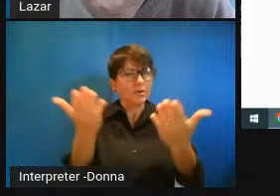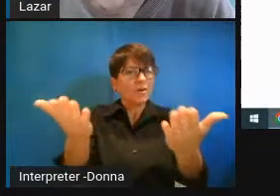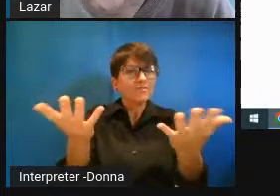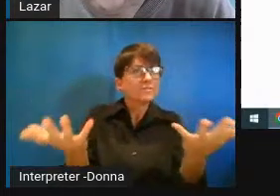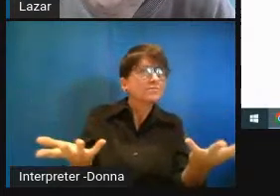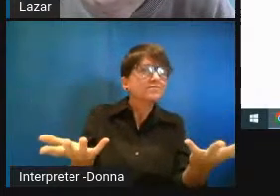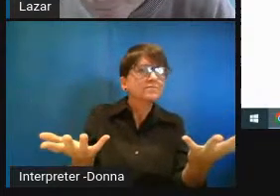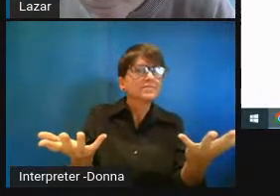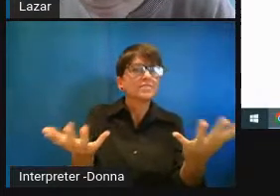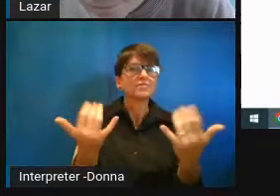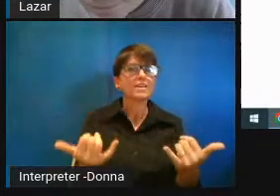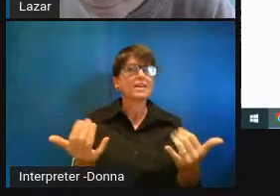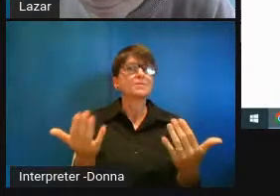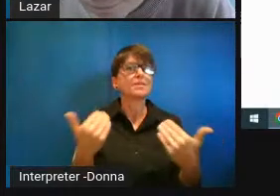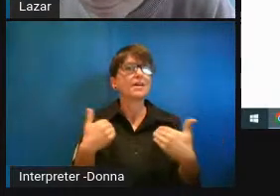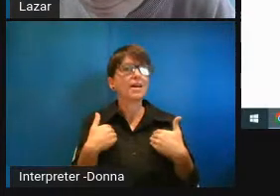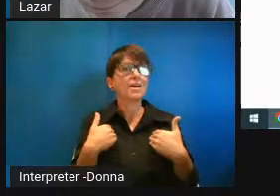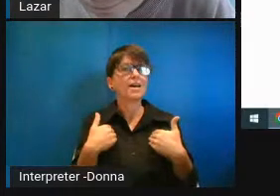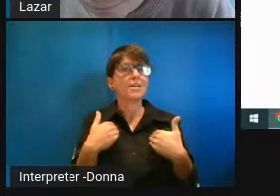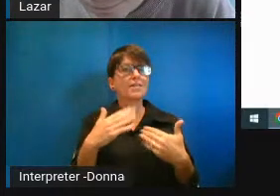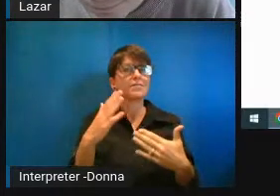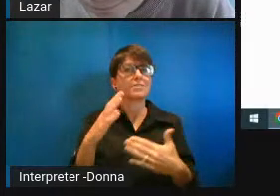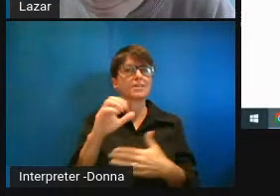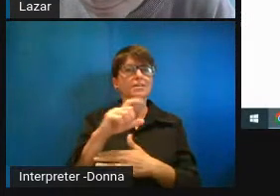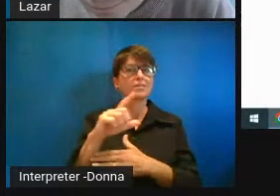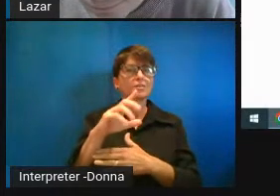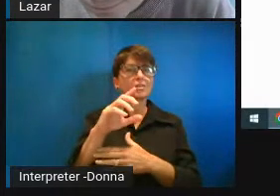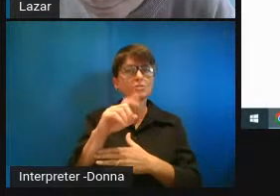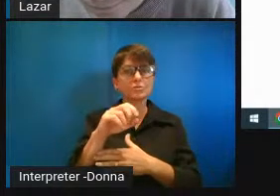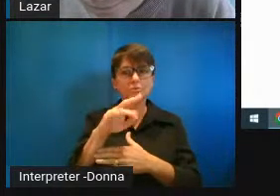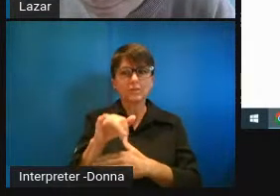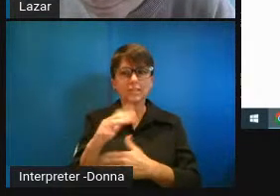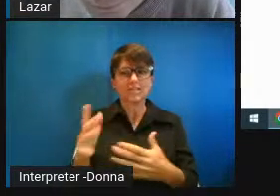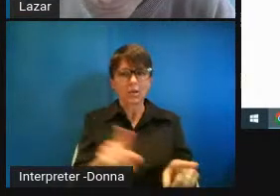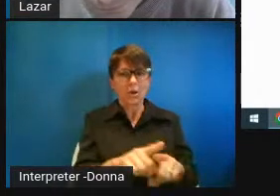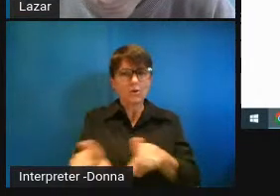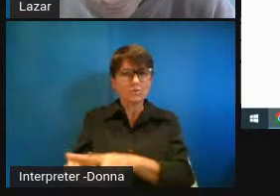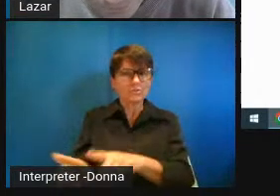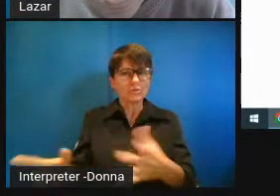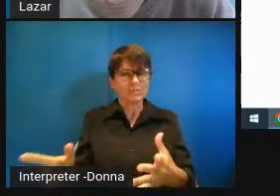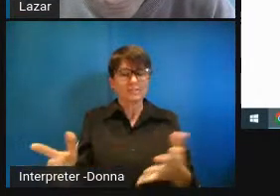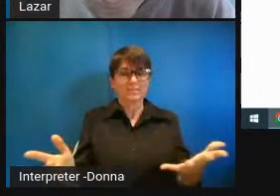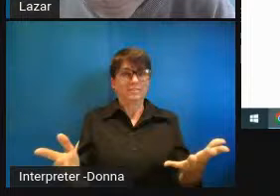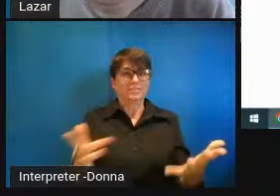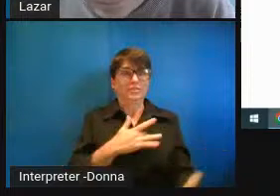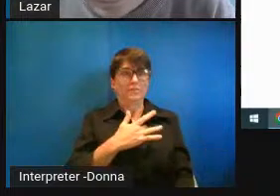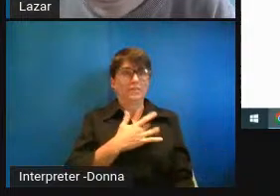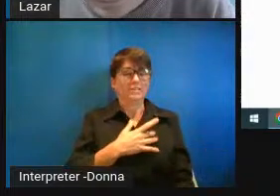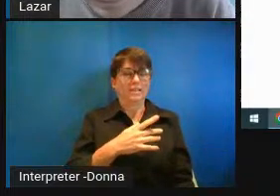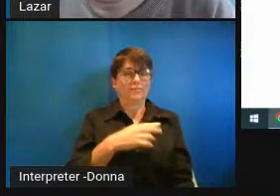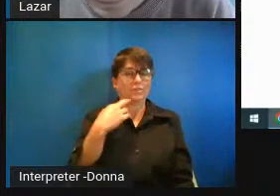A Slidell is also indecisive. And you are not sure what you want to offer.